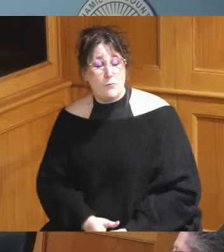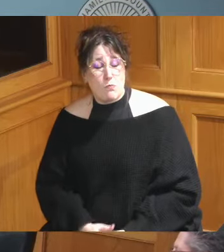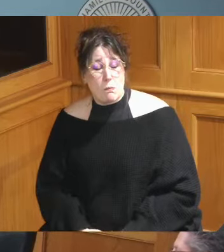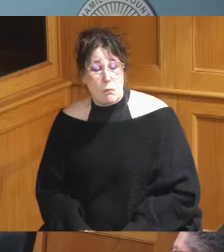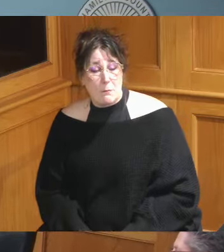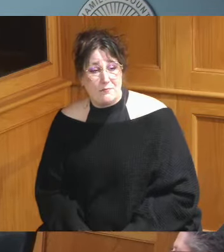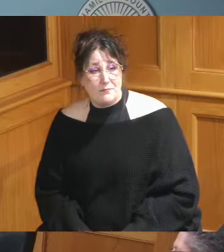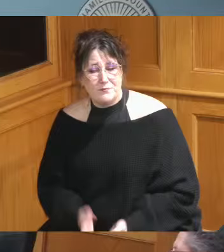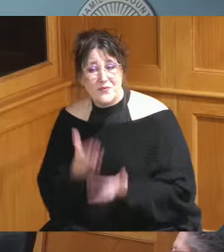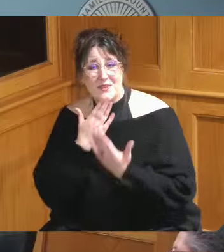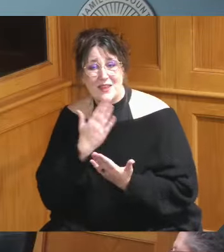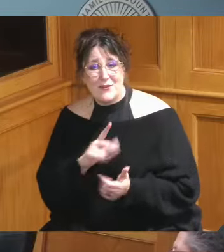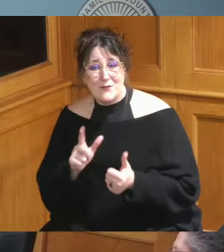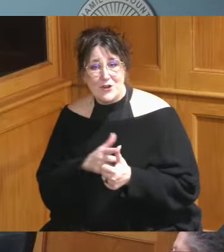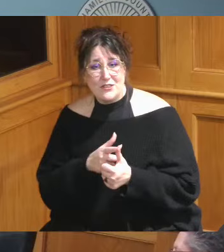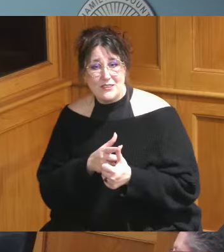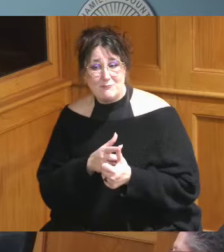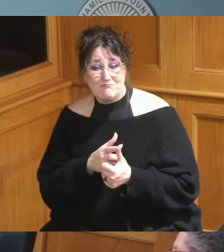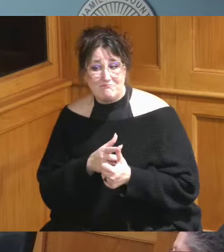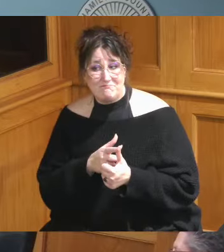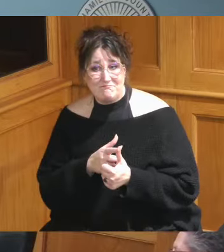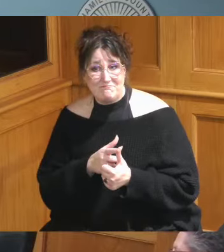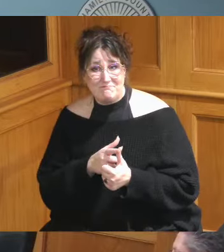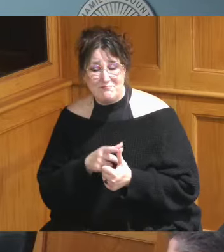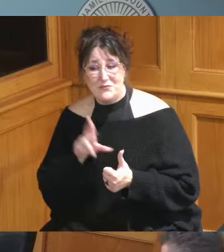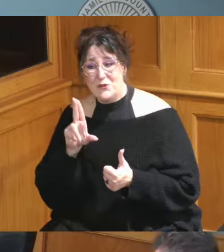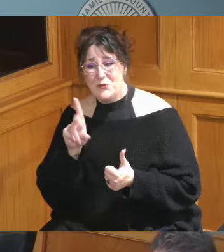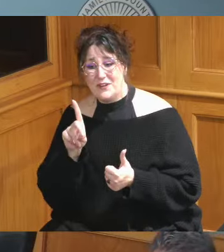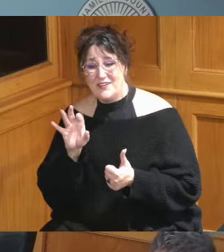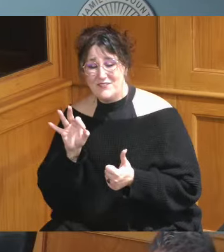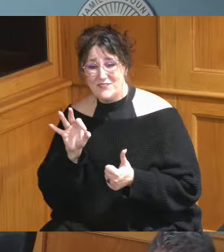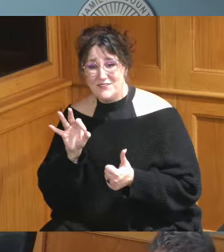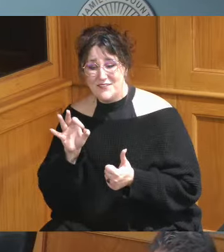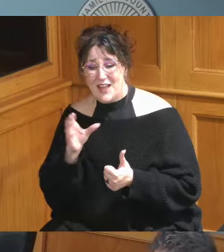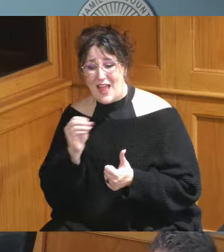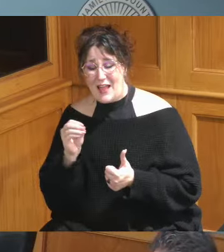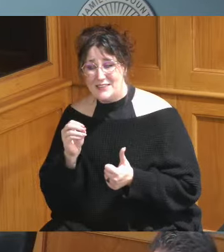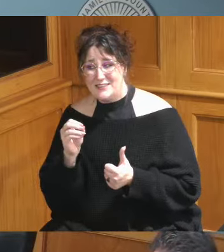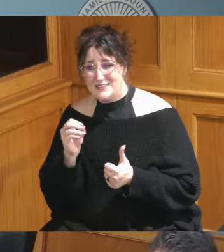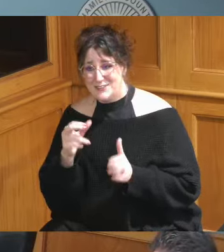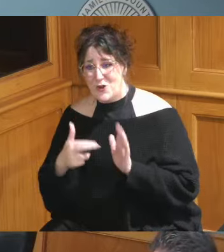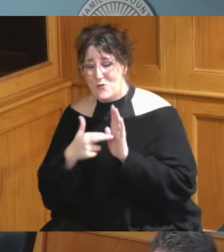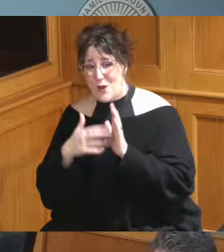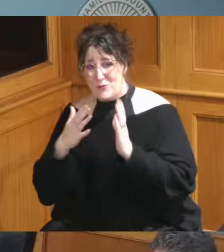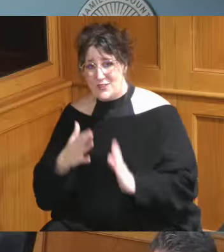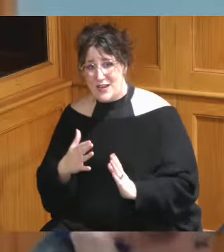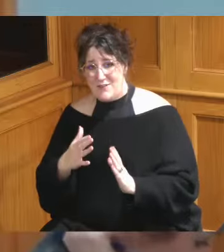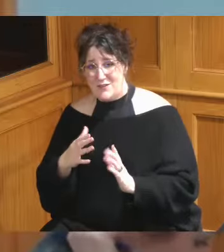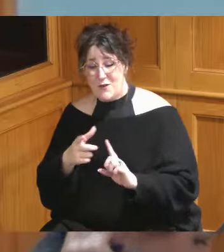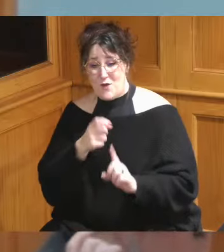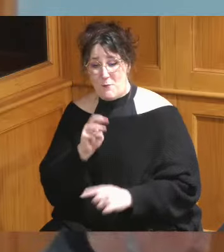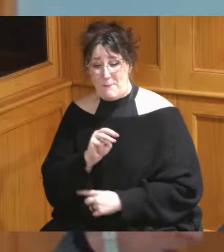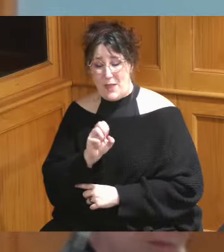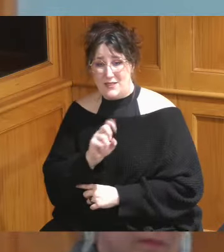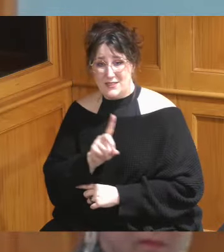Well, thank you. first, UDF and Representatives, Ian from MSD have kept the township involved